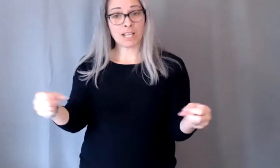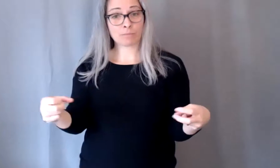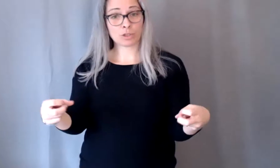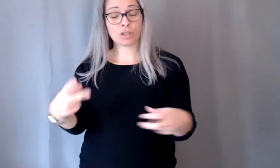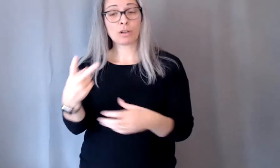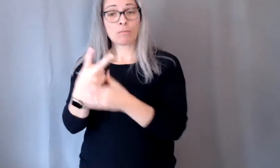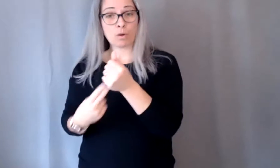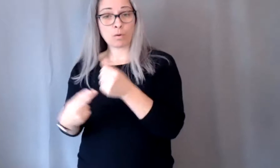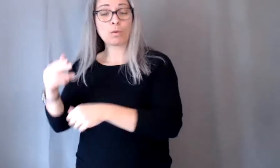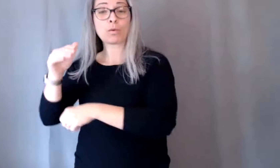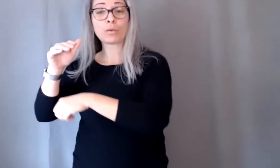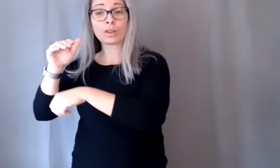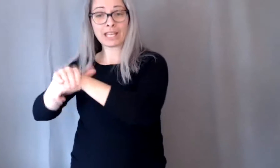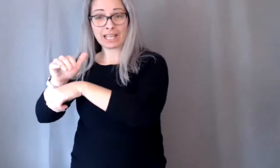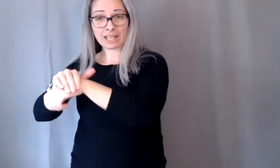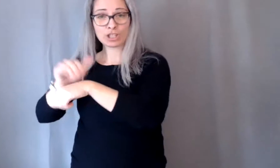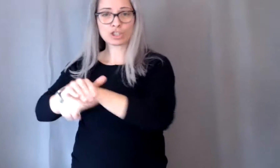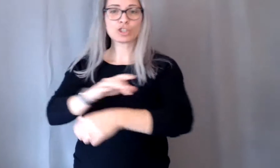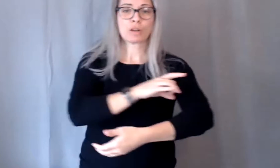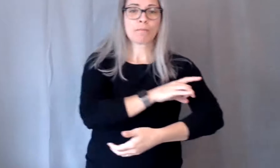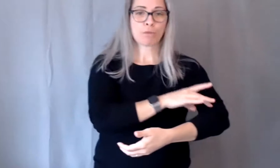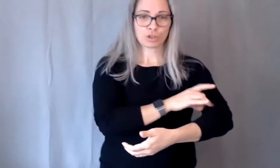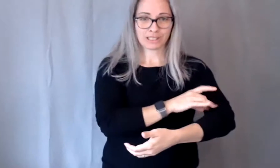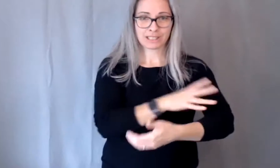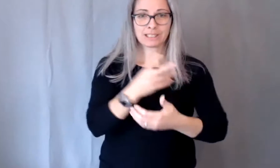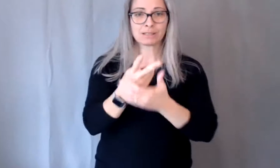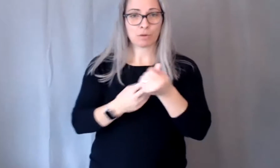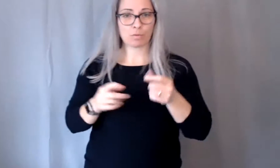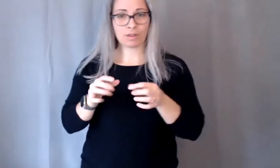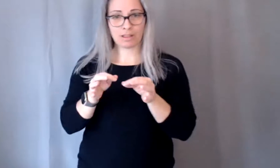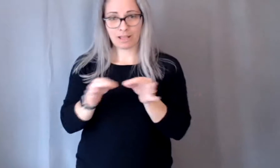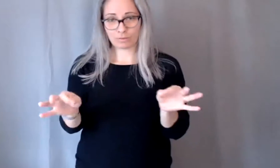language interpreter right now the interpreter is highlighted